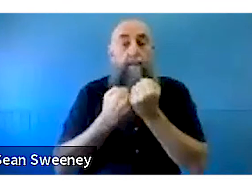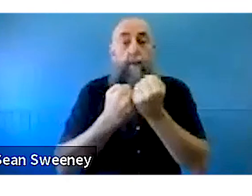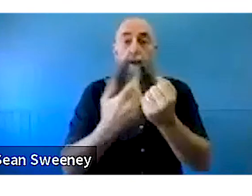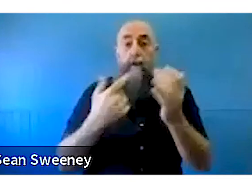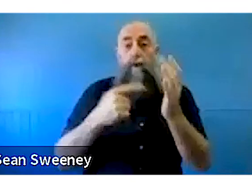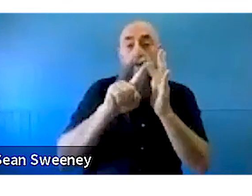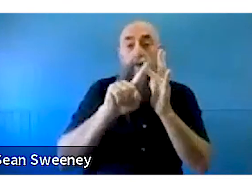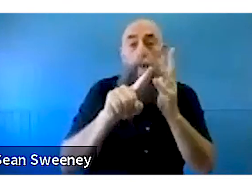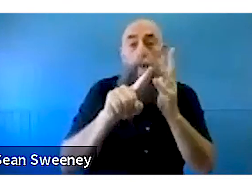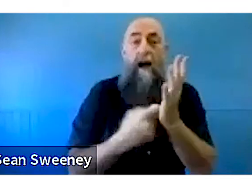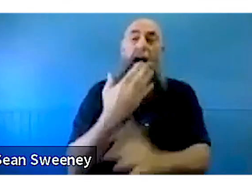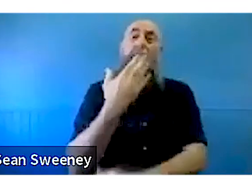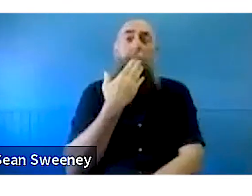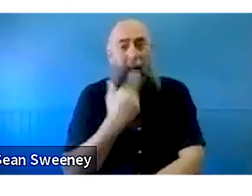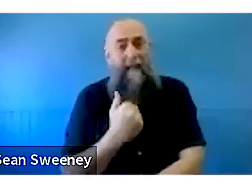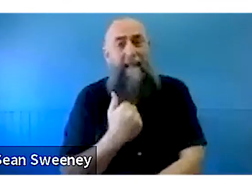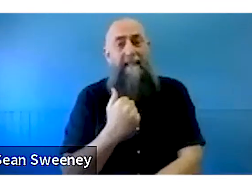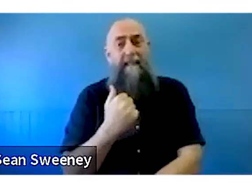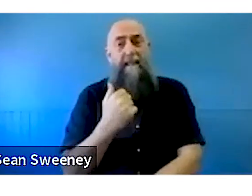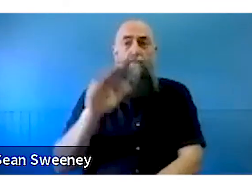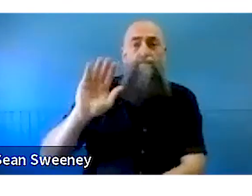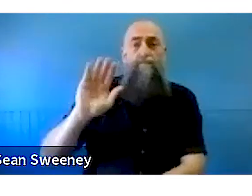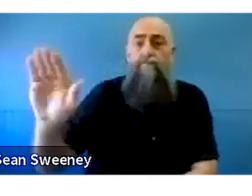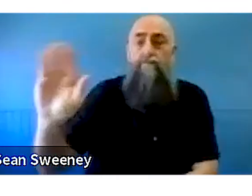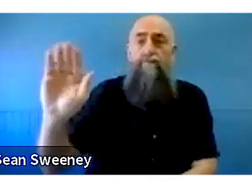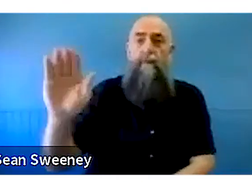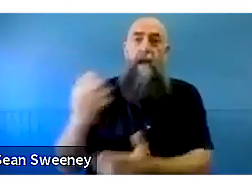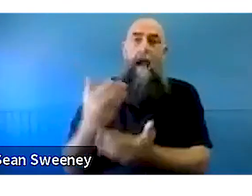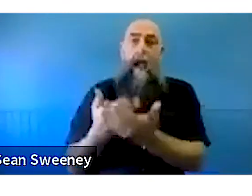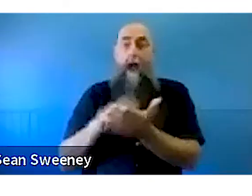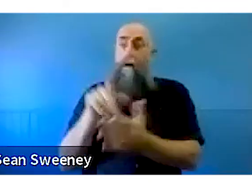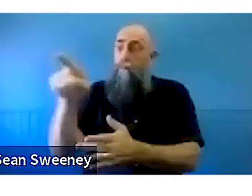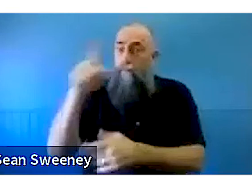Reach out and ask how you can be more accessible.